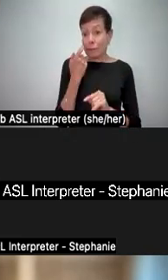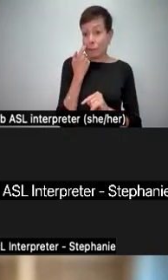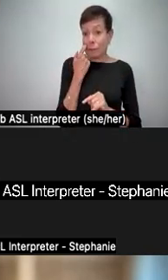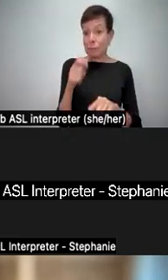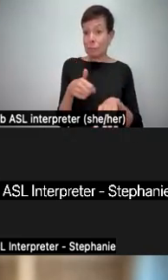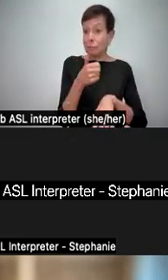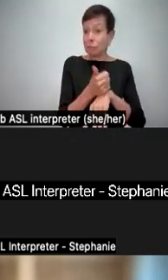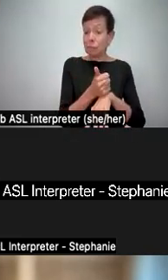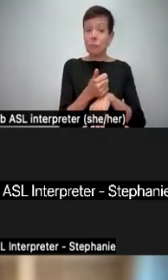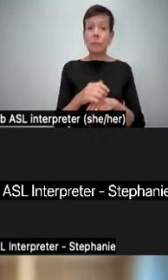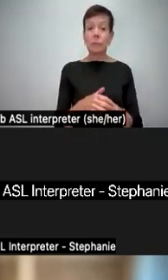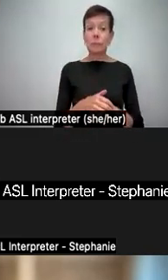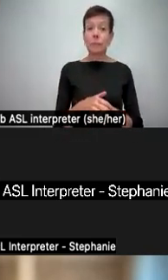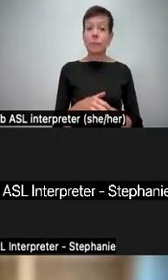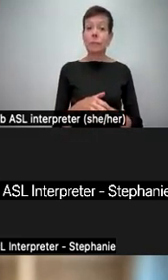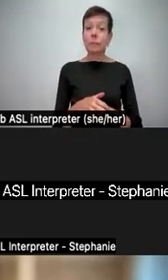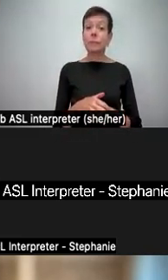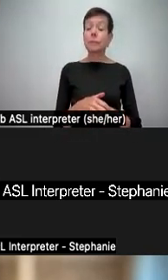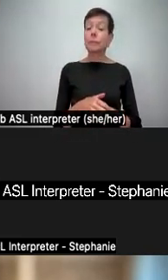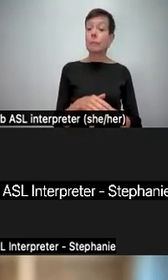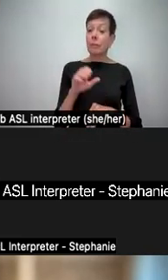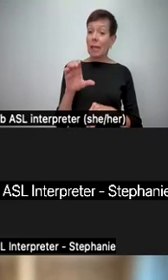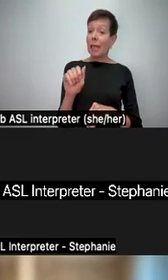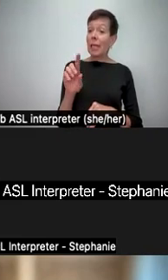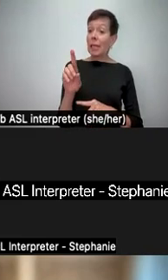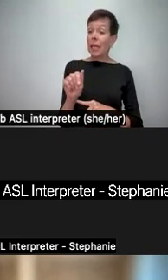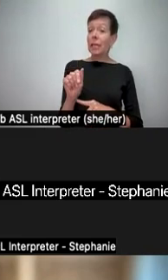Development Authority in Calgary, we are uniquely positioned to deliver and create